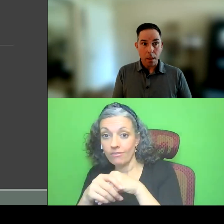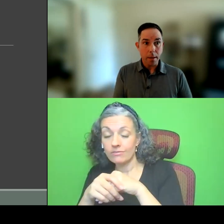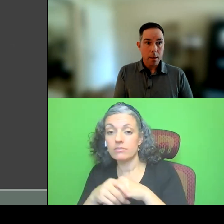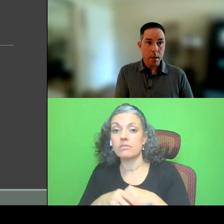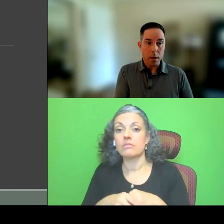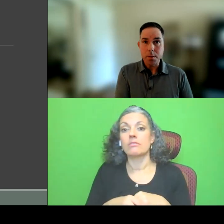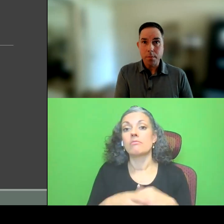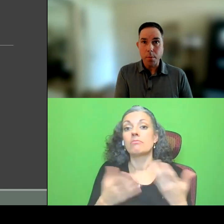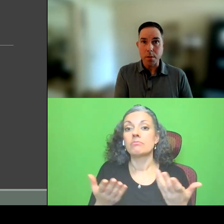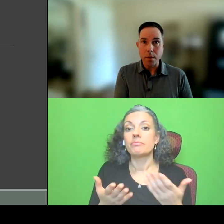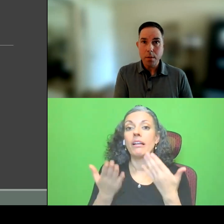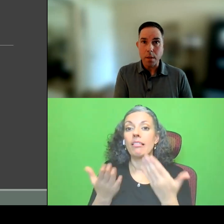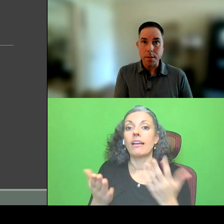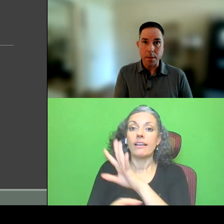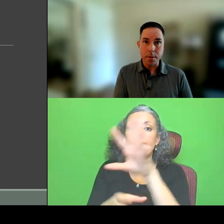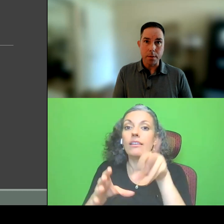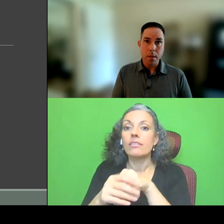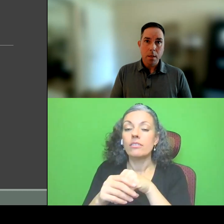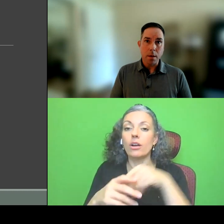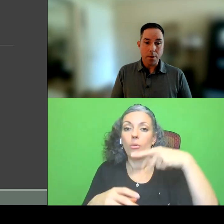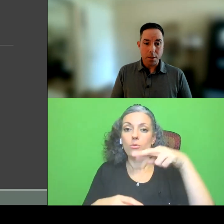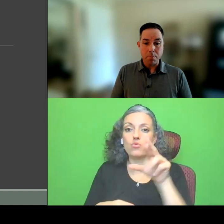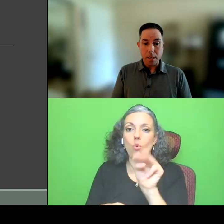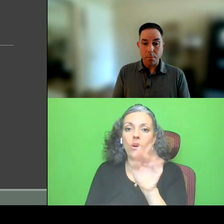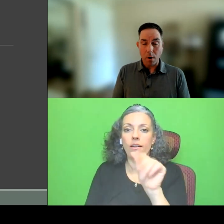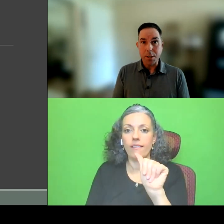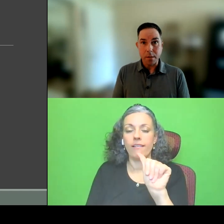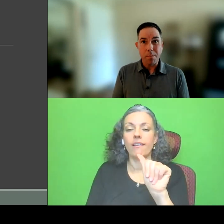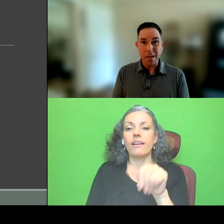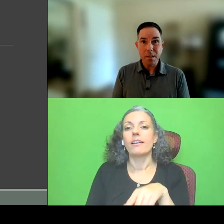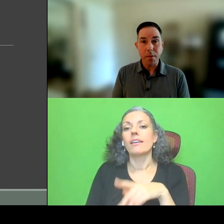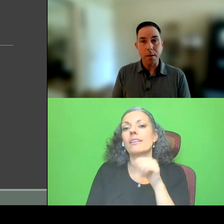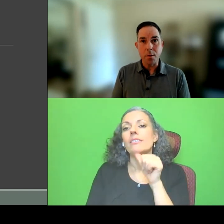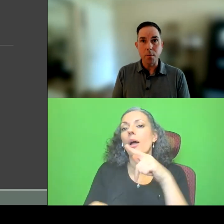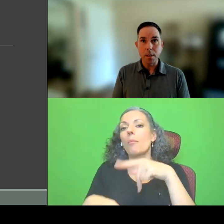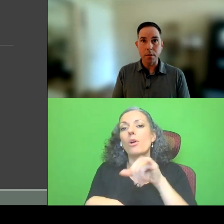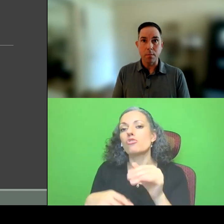Things like inclusive personas that tend to not just be project-based, but that do tend to